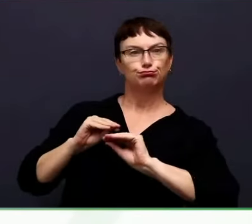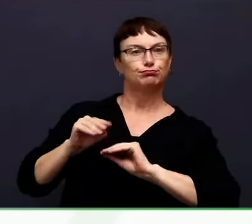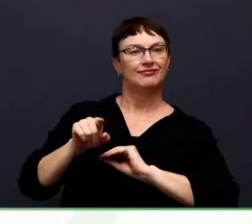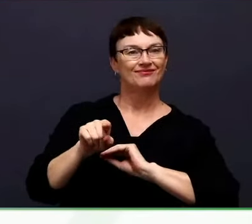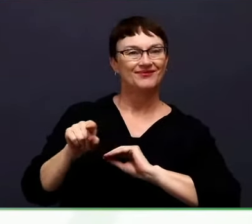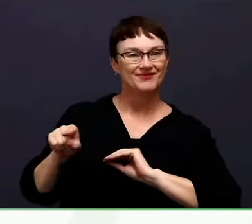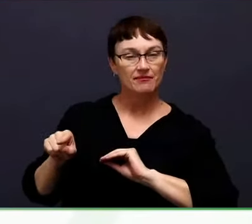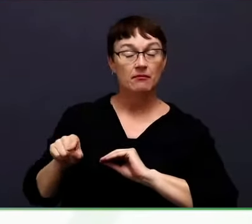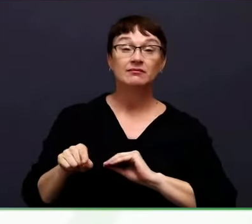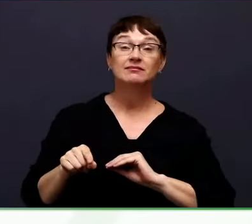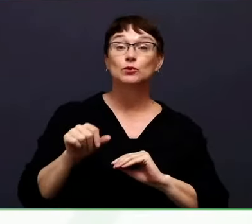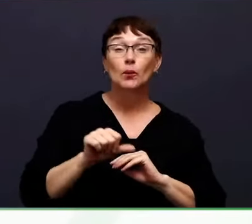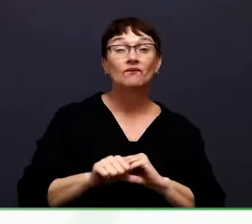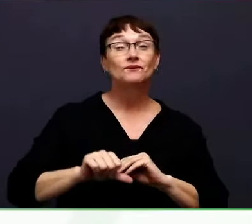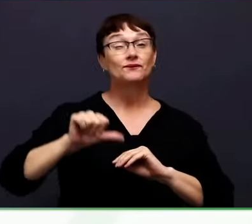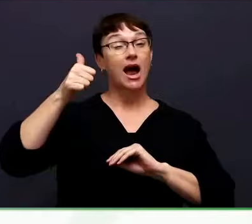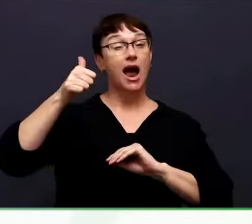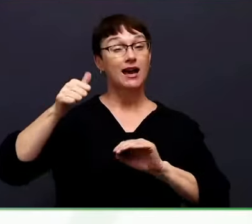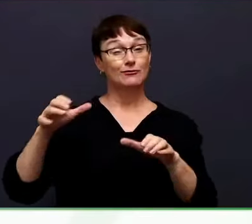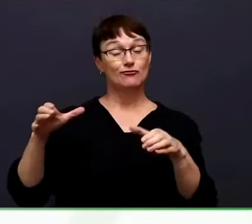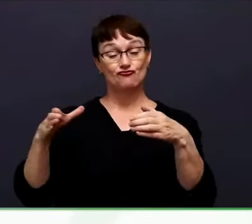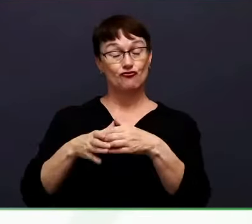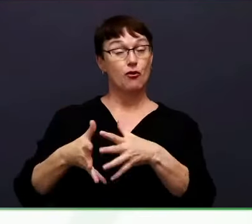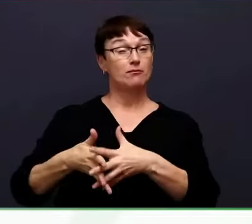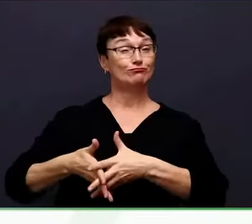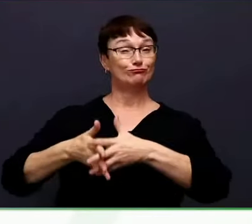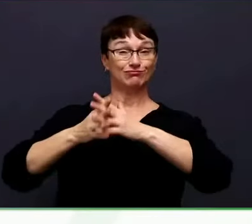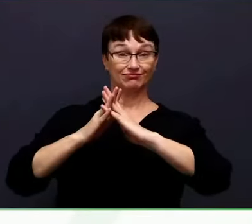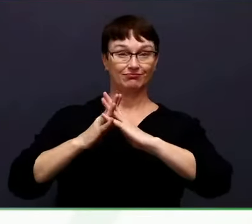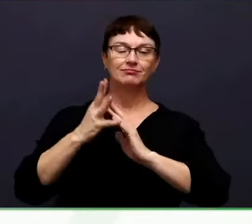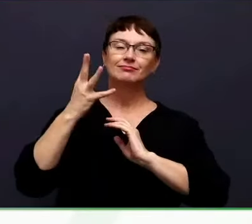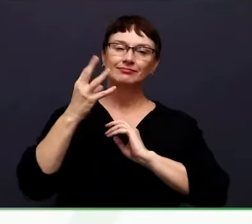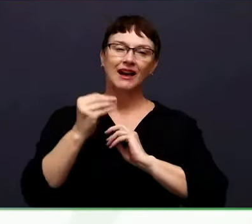Down syndrome from different cities.